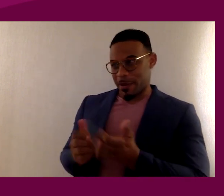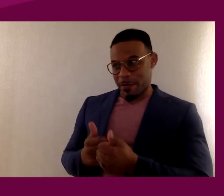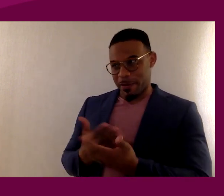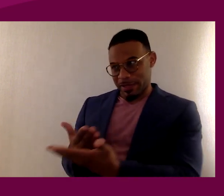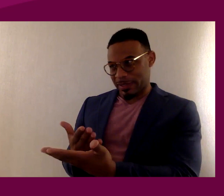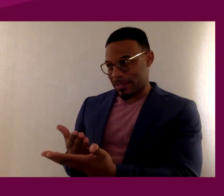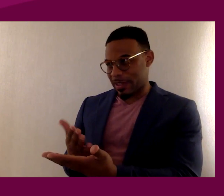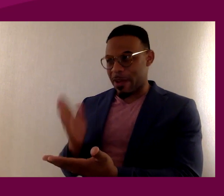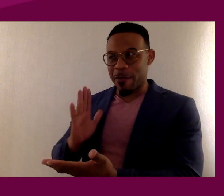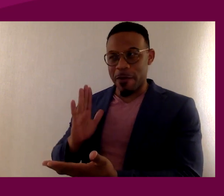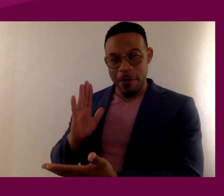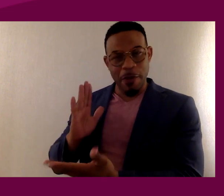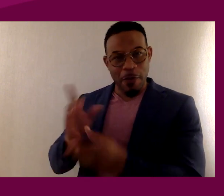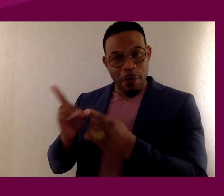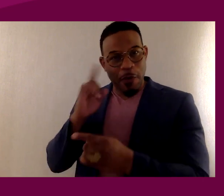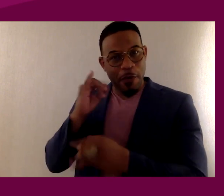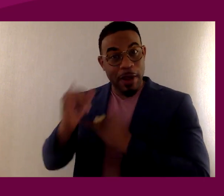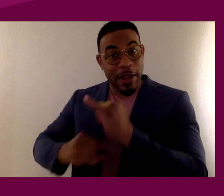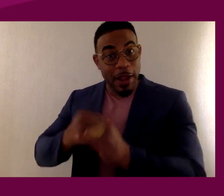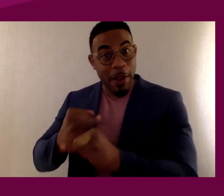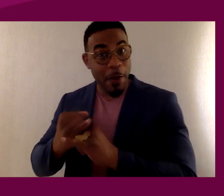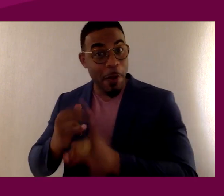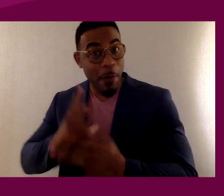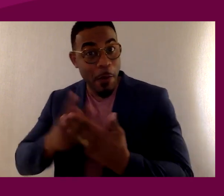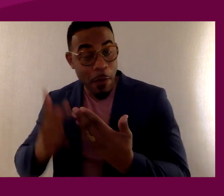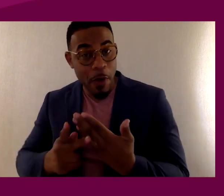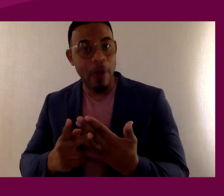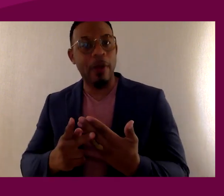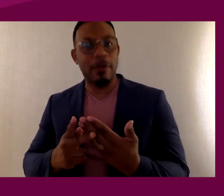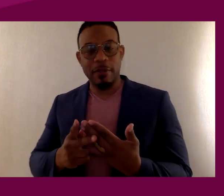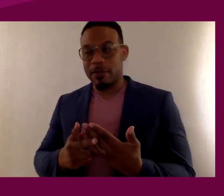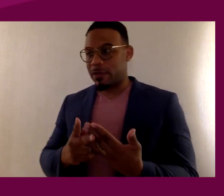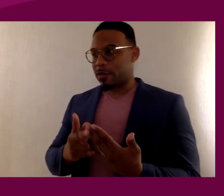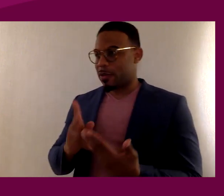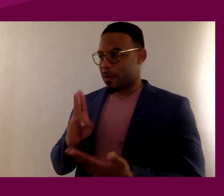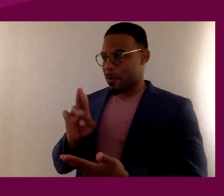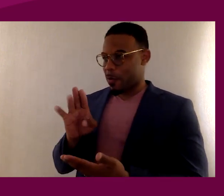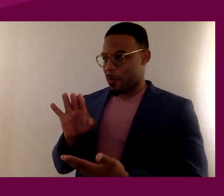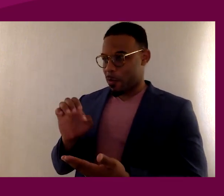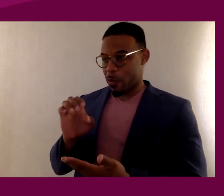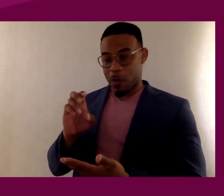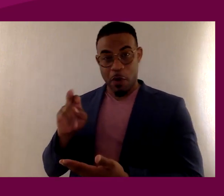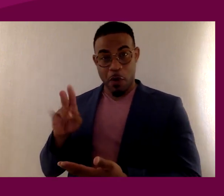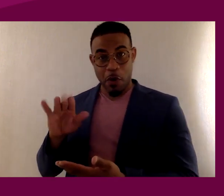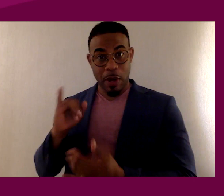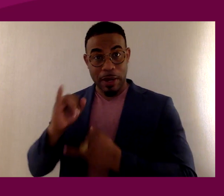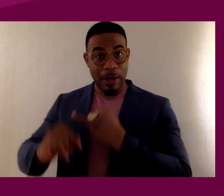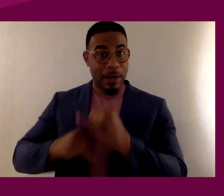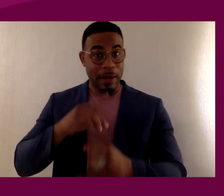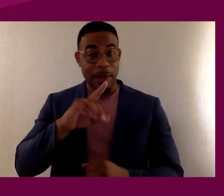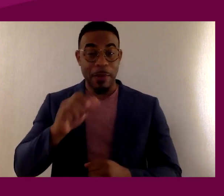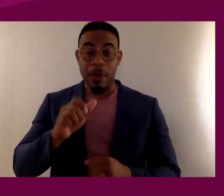than by chatting with WIDs former director of international programs, Bruce Curtis. Bruce is